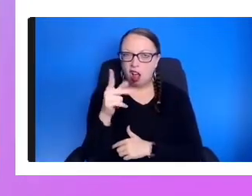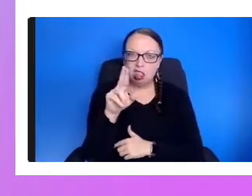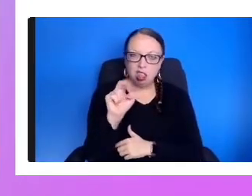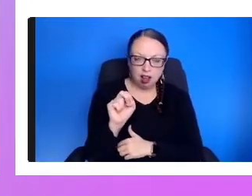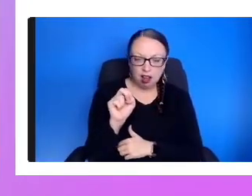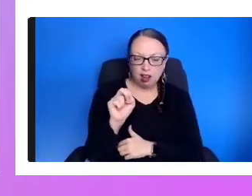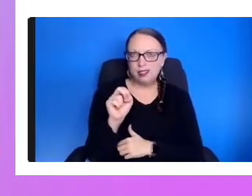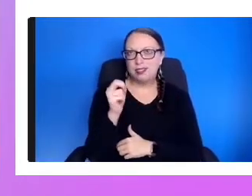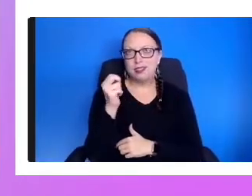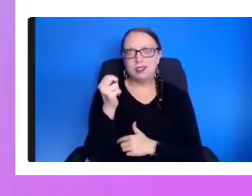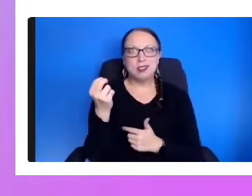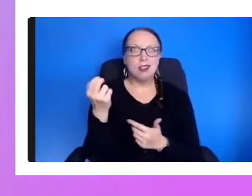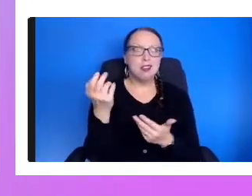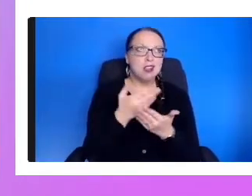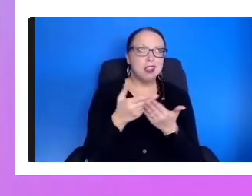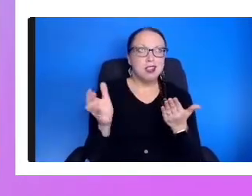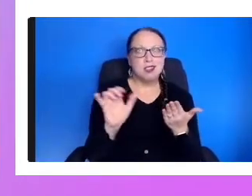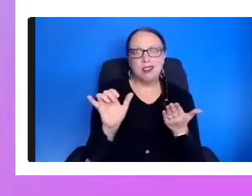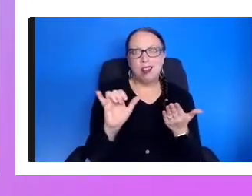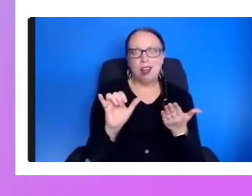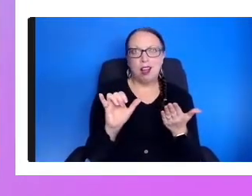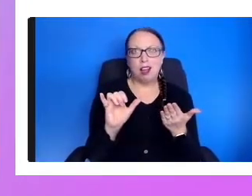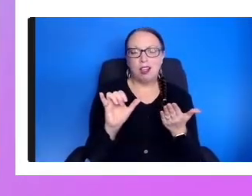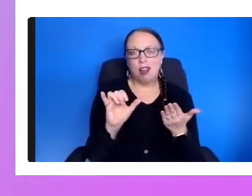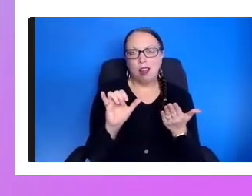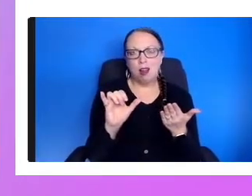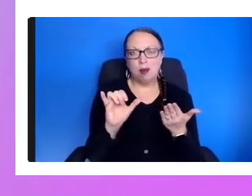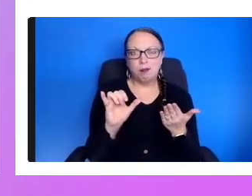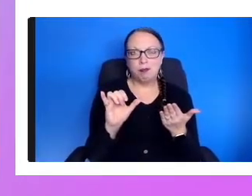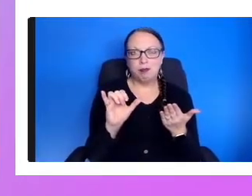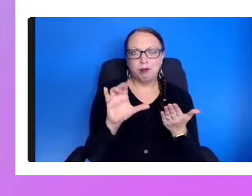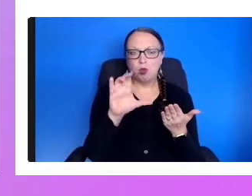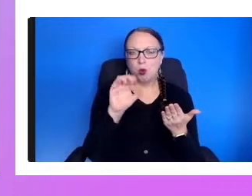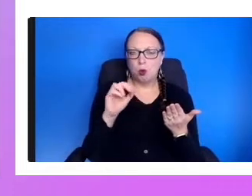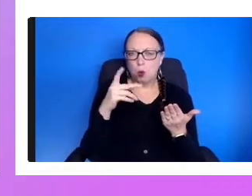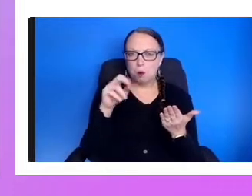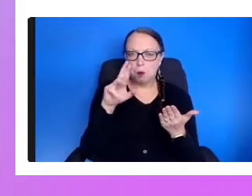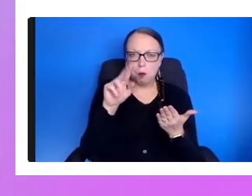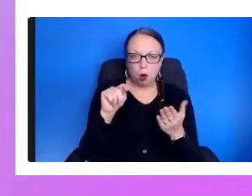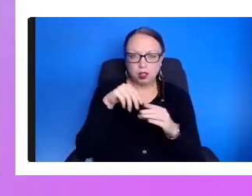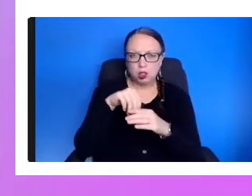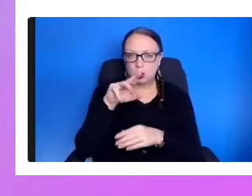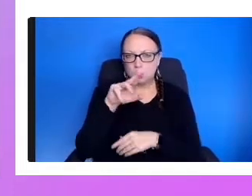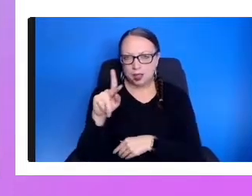things like the code party in the UK and obviously the equalities act or the ADA